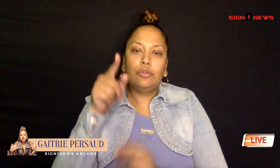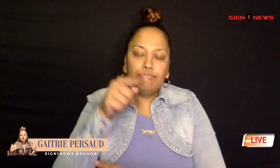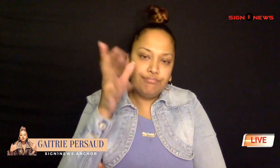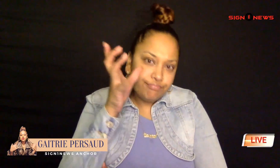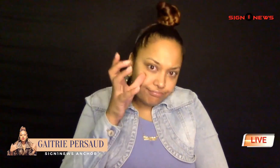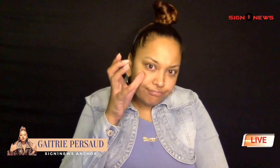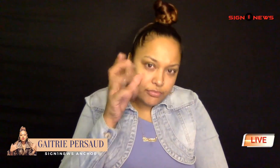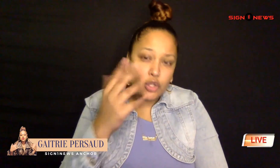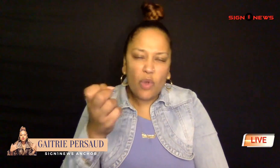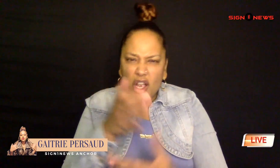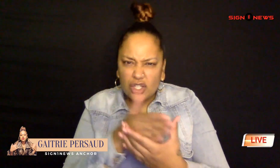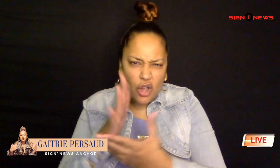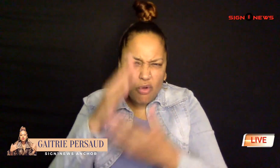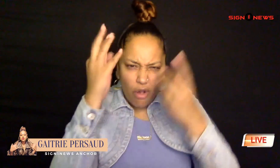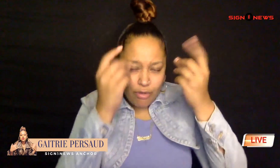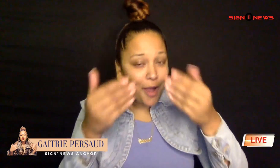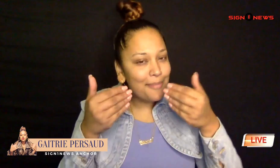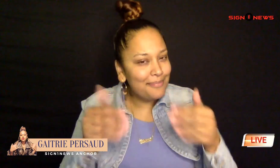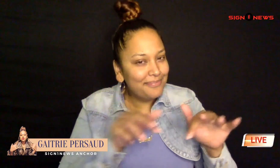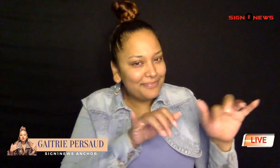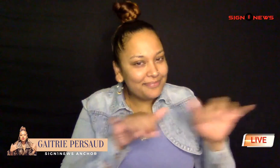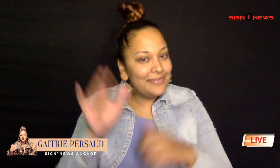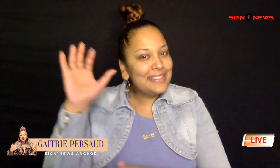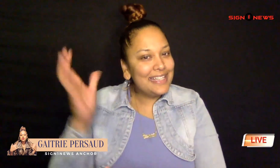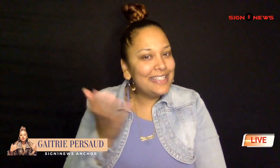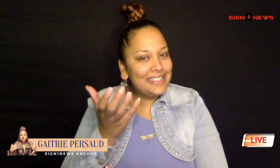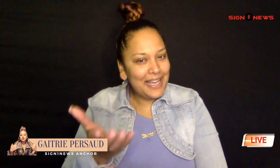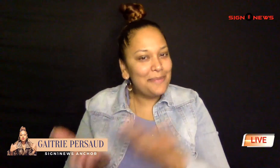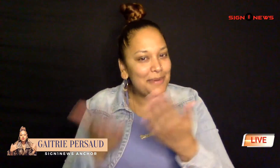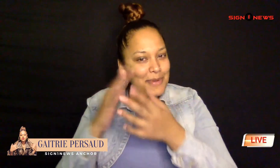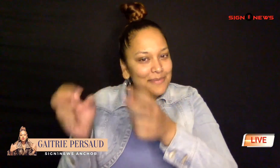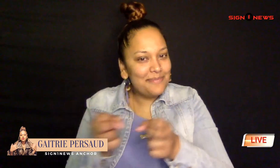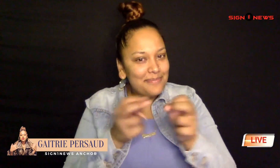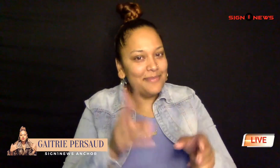if you post an interesting comment about this update we may add it at the bottom of the screen